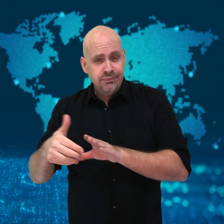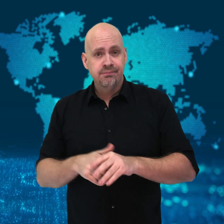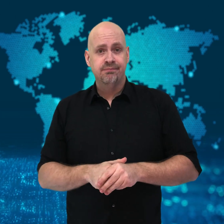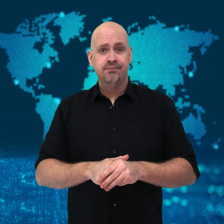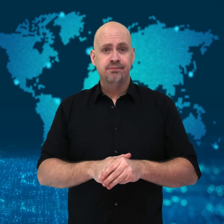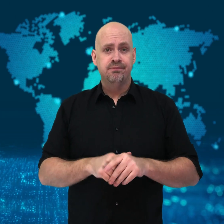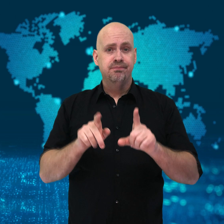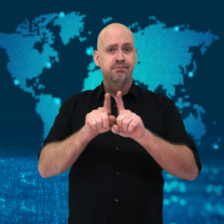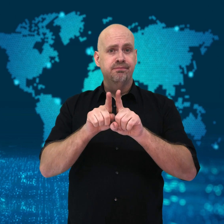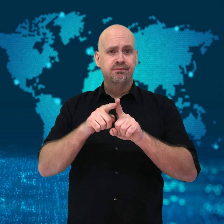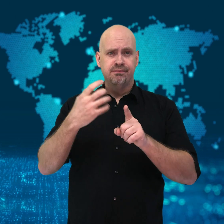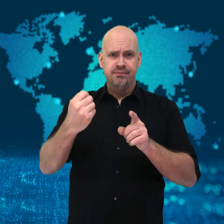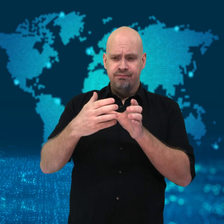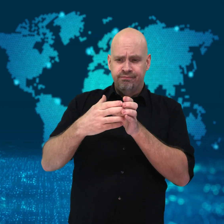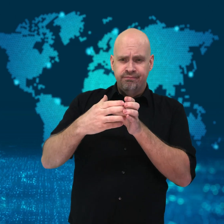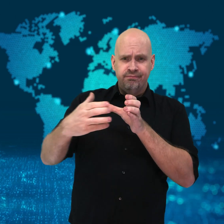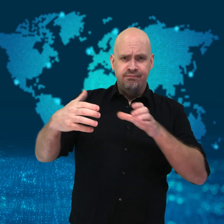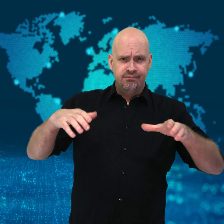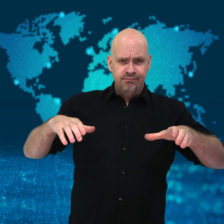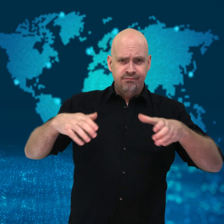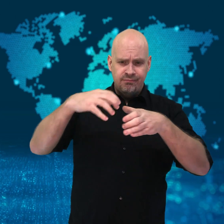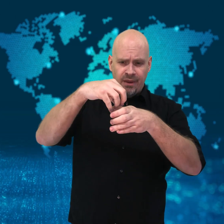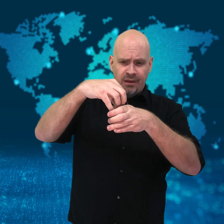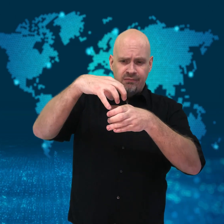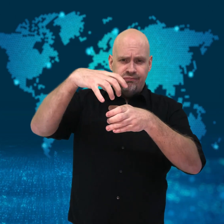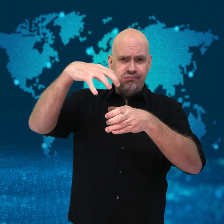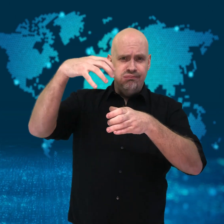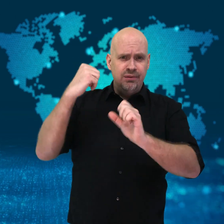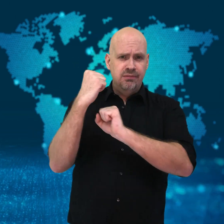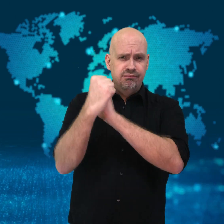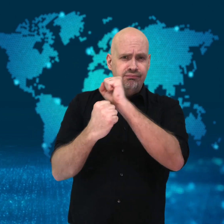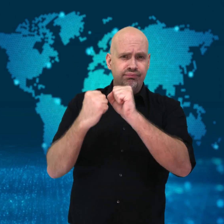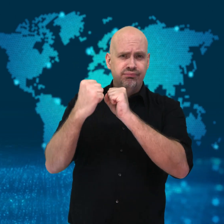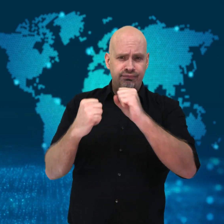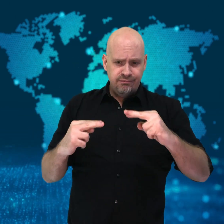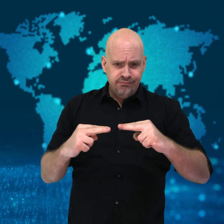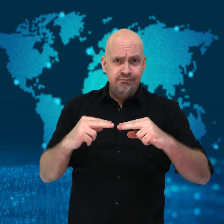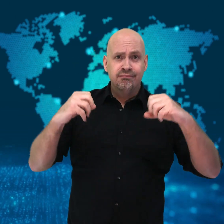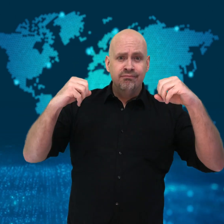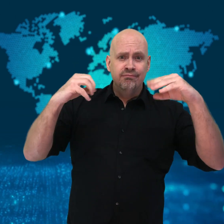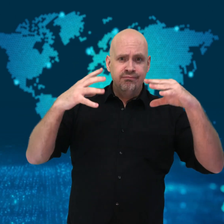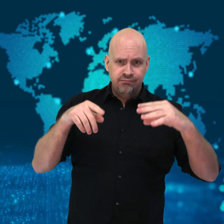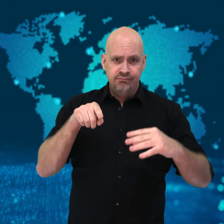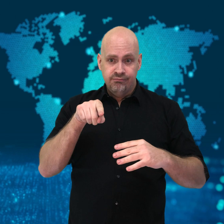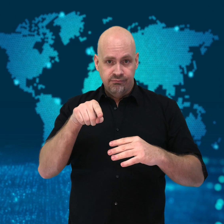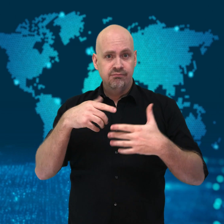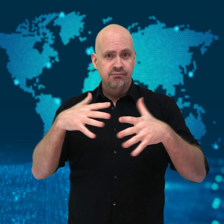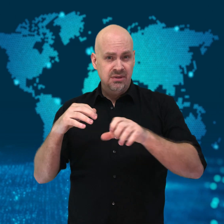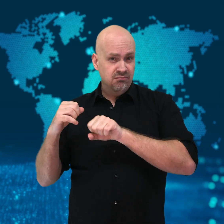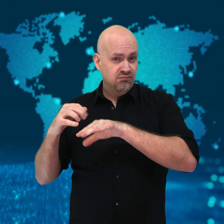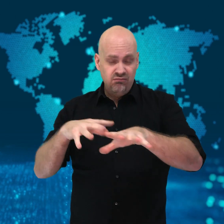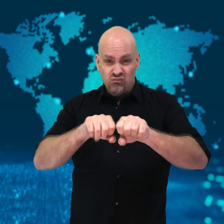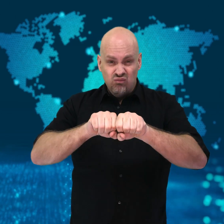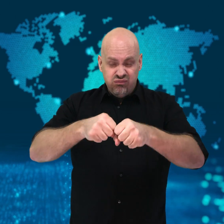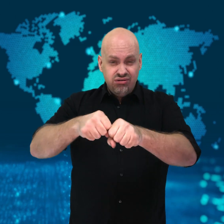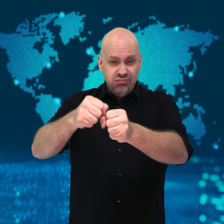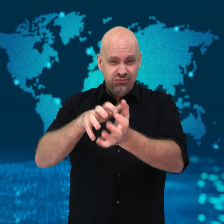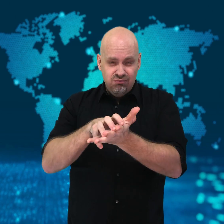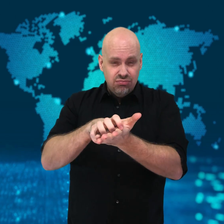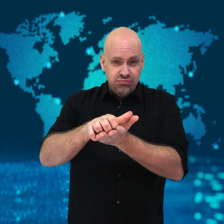Fukushima Nuclear Plant, melting down three reactors and